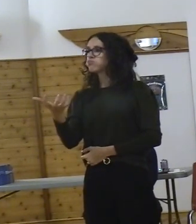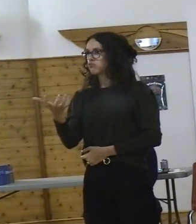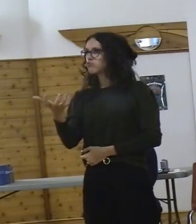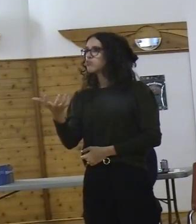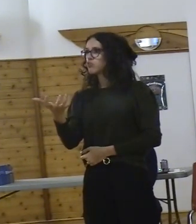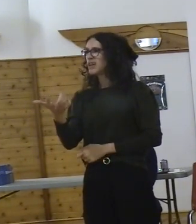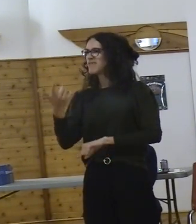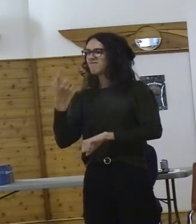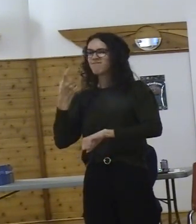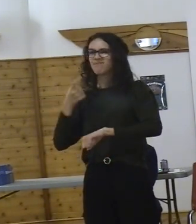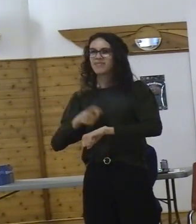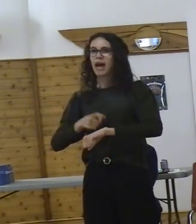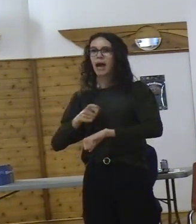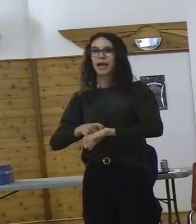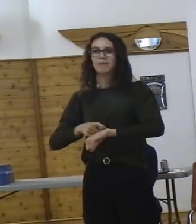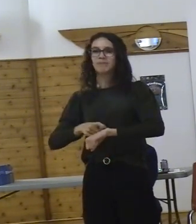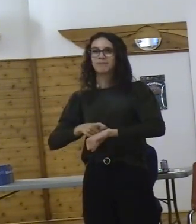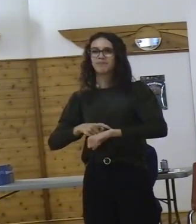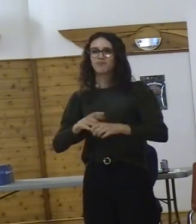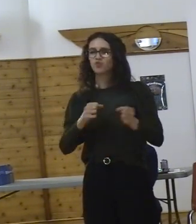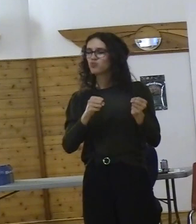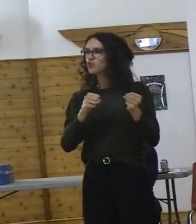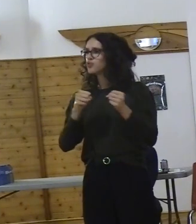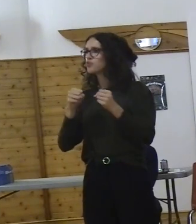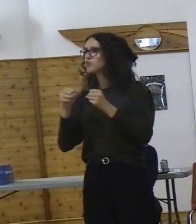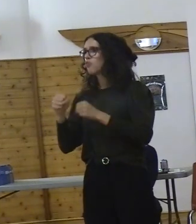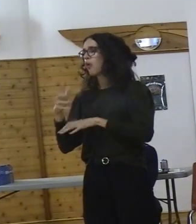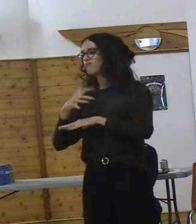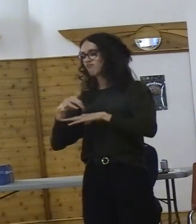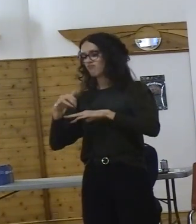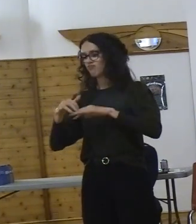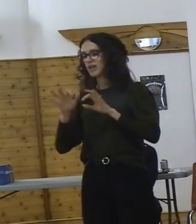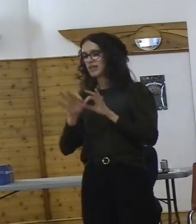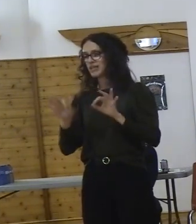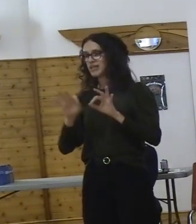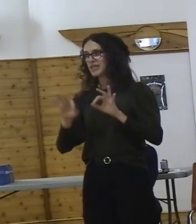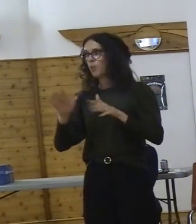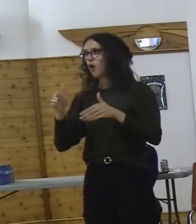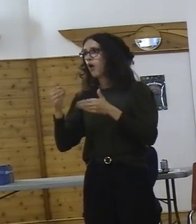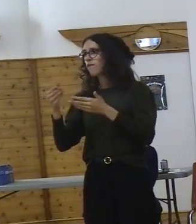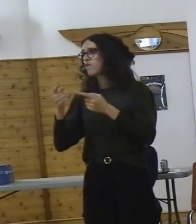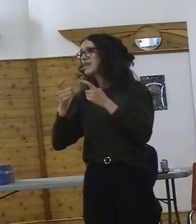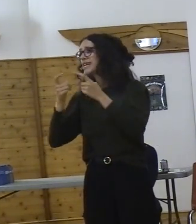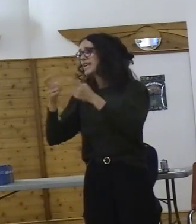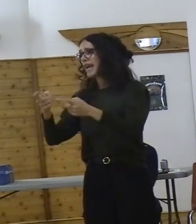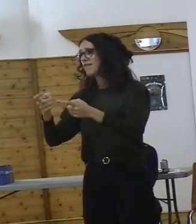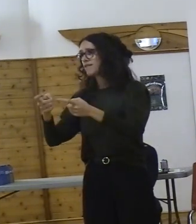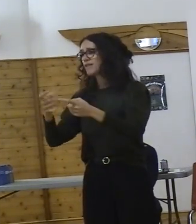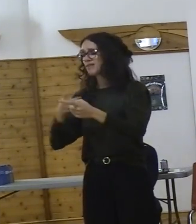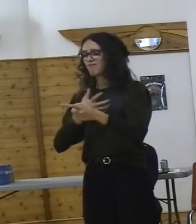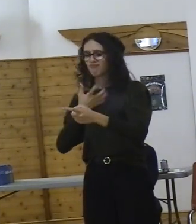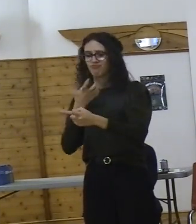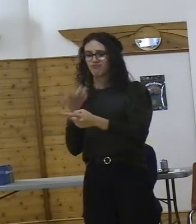So with that my warrior, my O'Keechoo Takuwe, we offer gifts from our hearts.